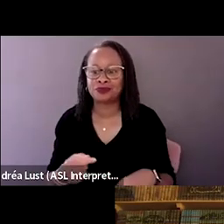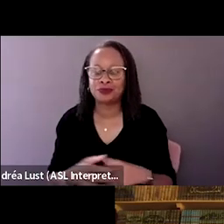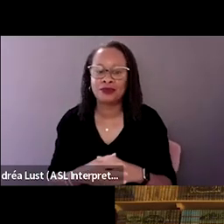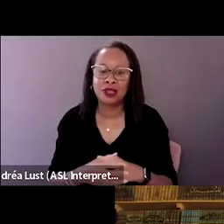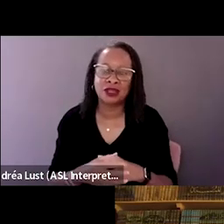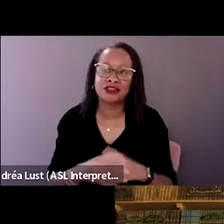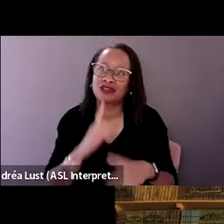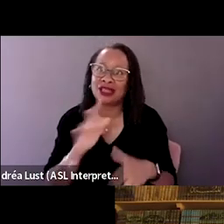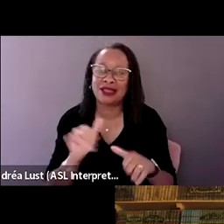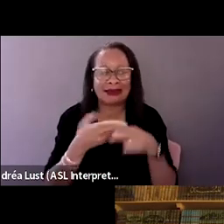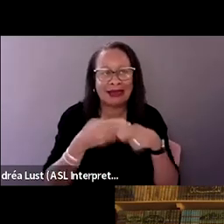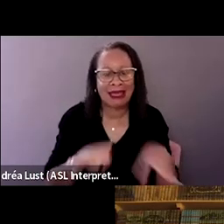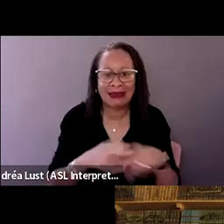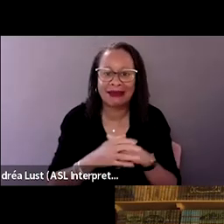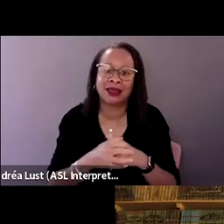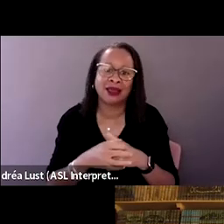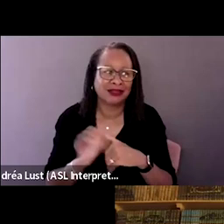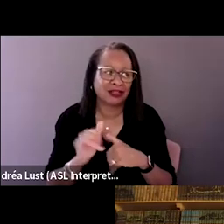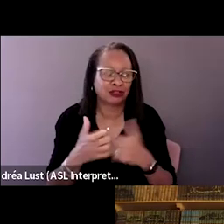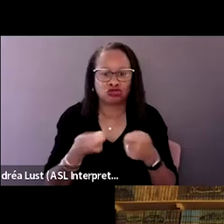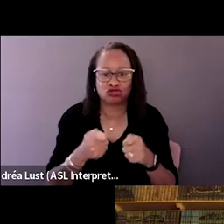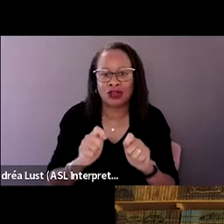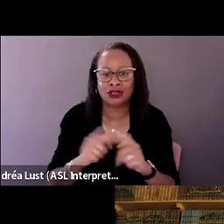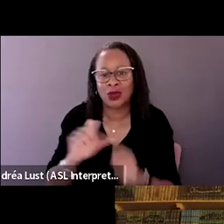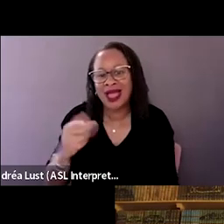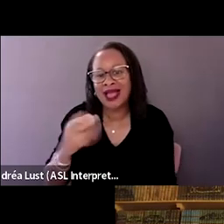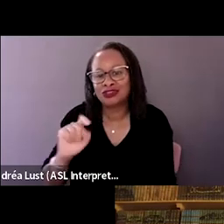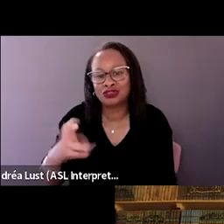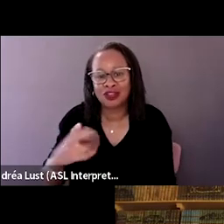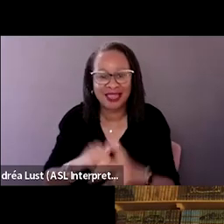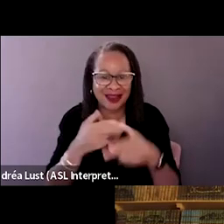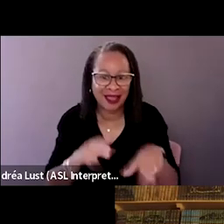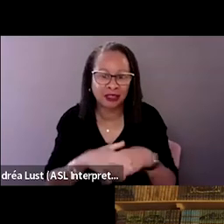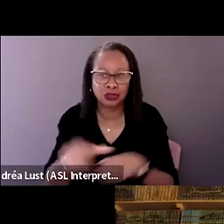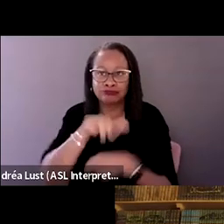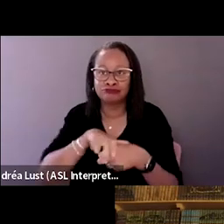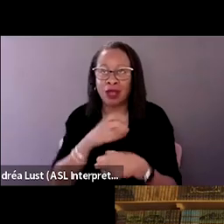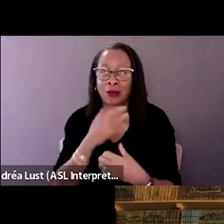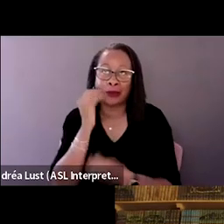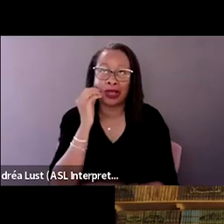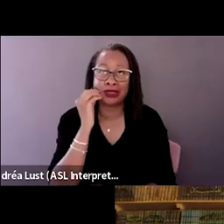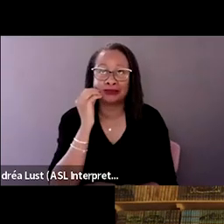and sit on it and think about how it's gonna hatch. And you just have to really think hard